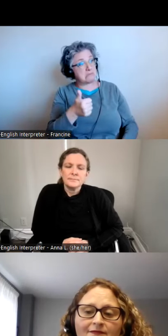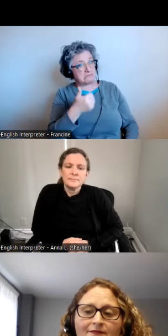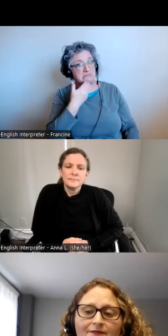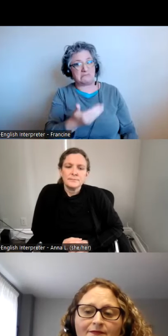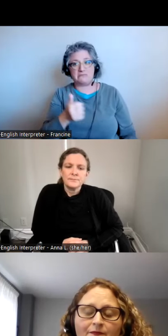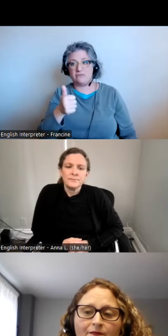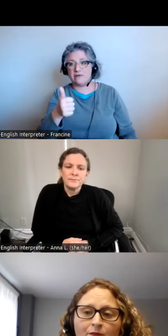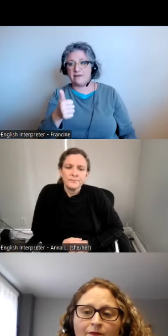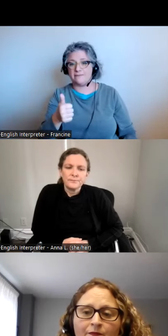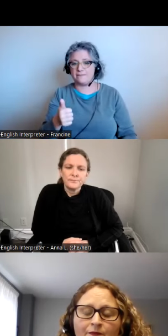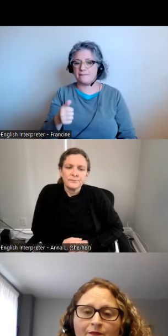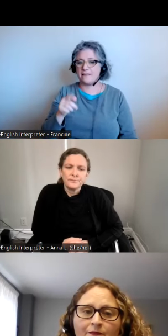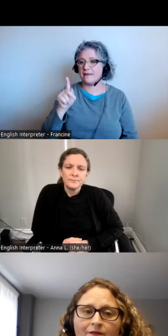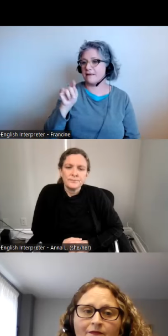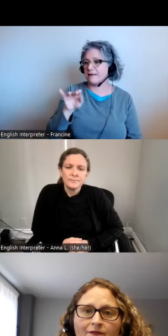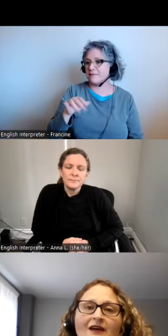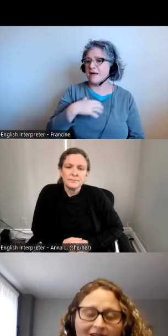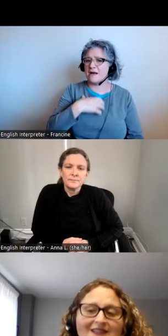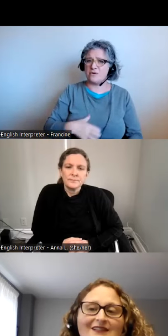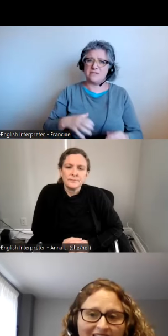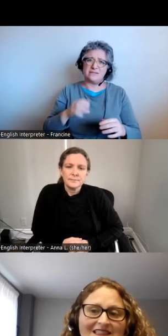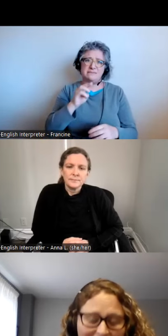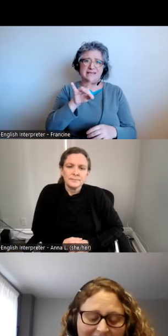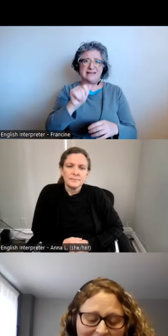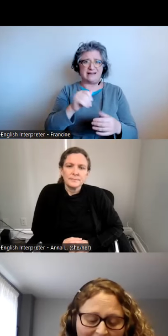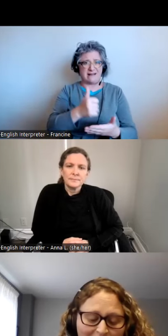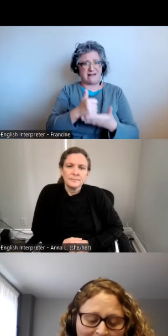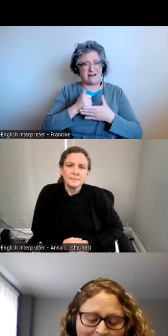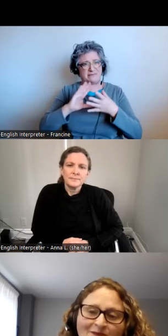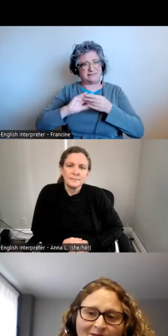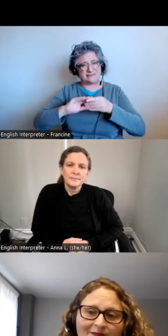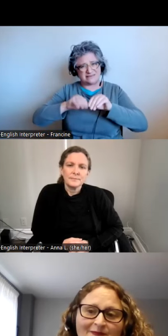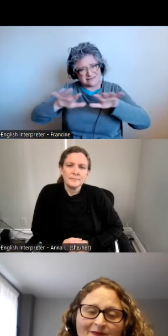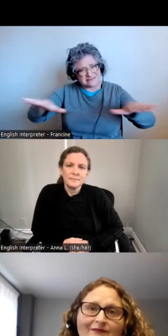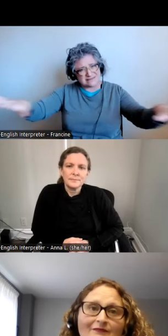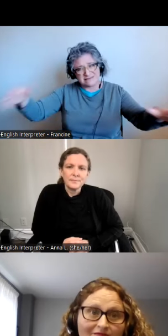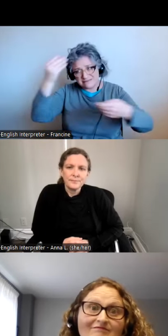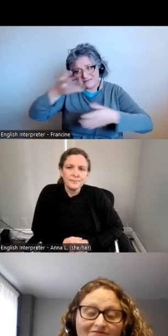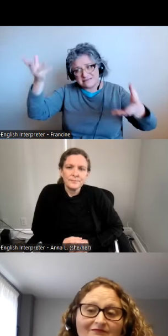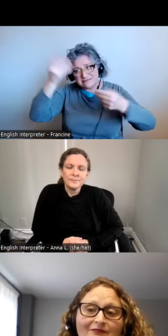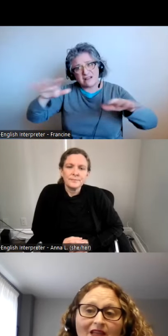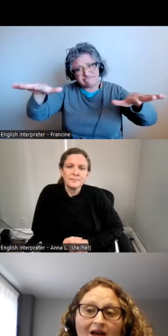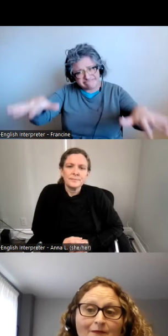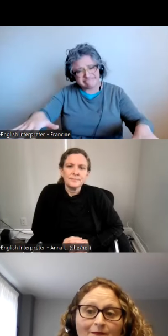research that has gone into this for decades . » Kim Adlard: Great. I wish